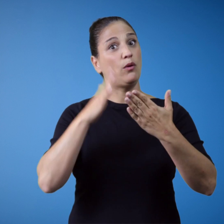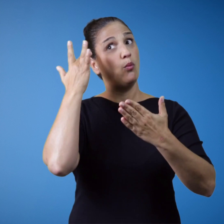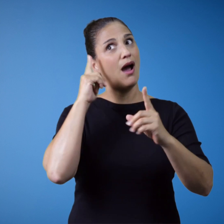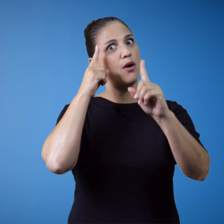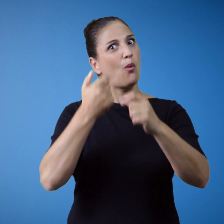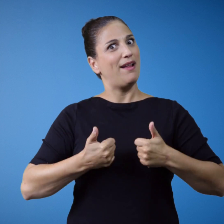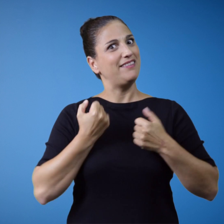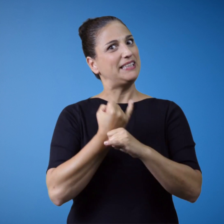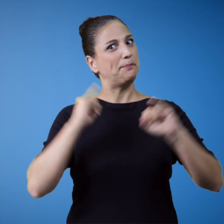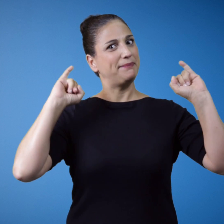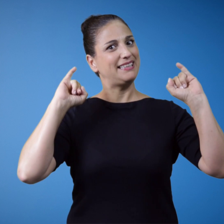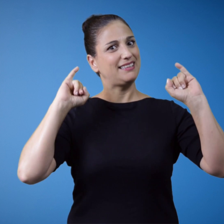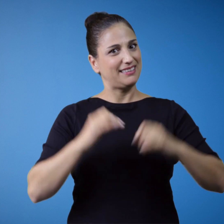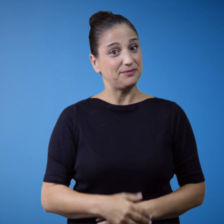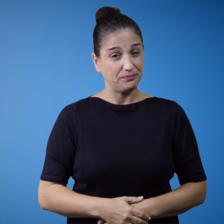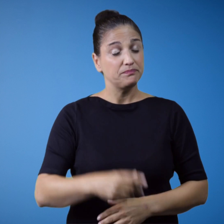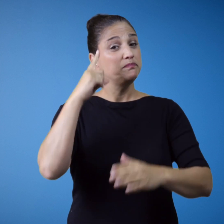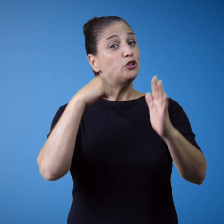from the community because the goal is independent living.